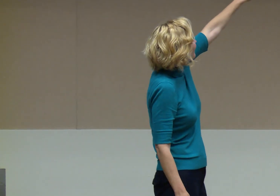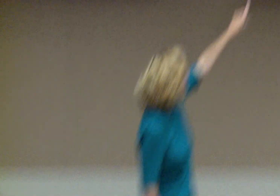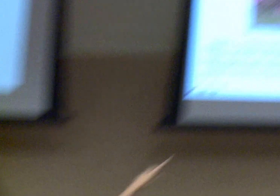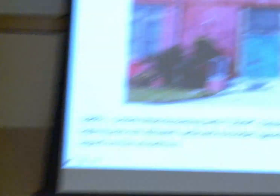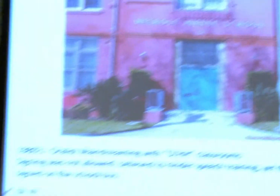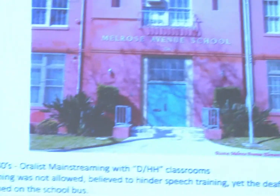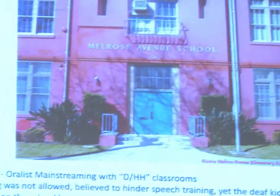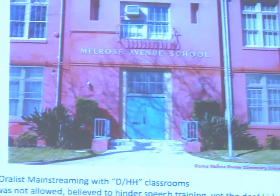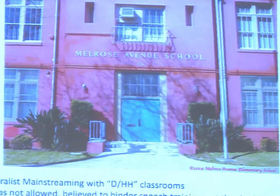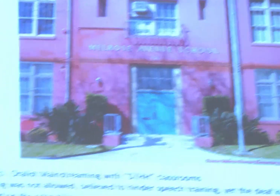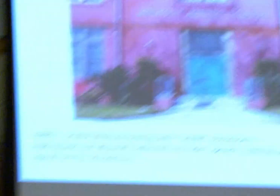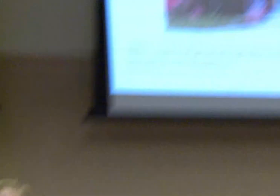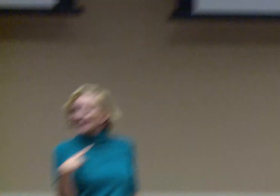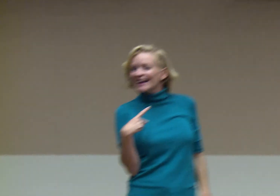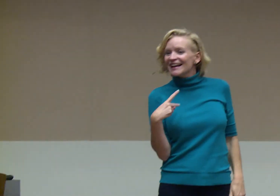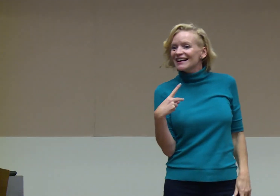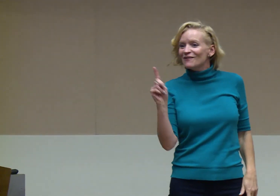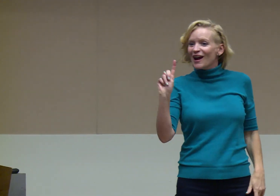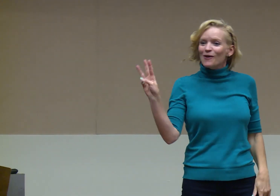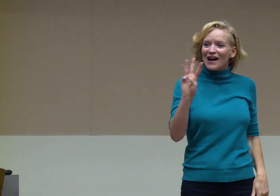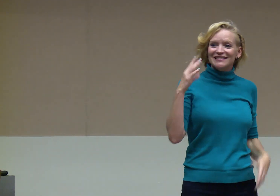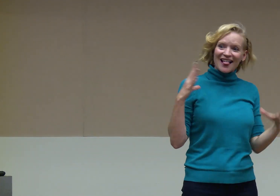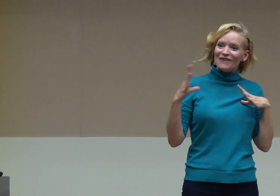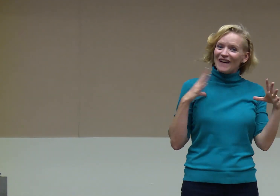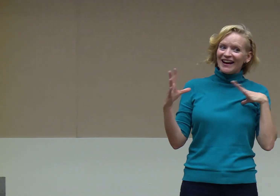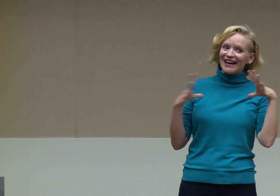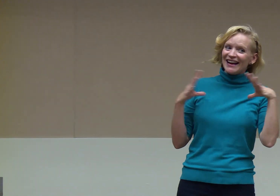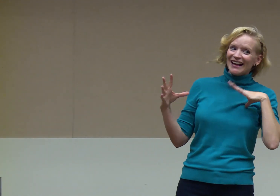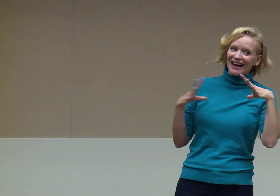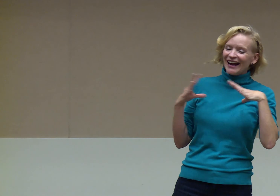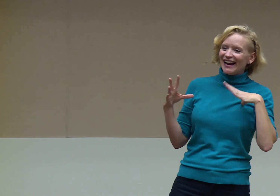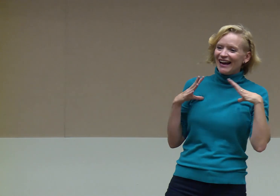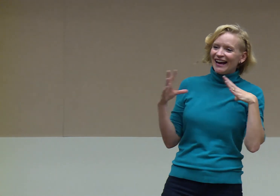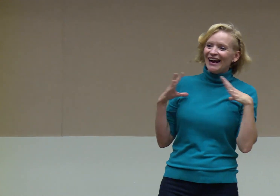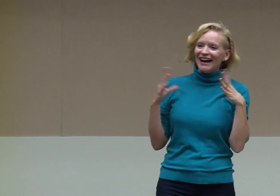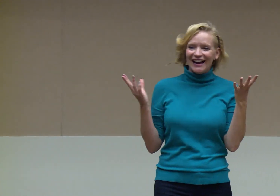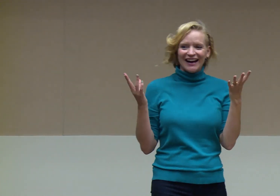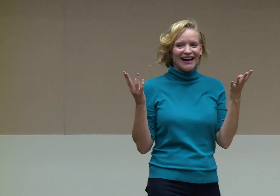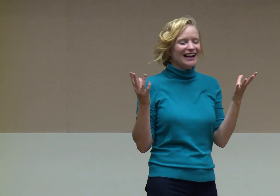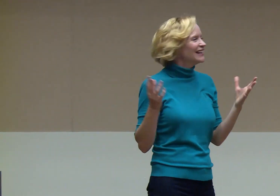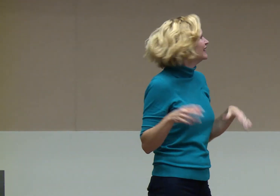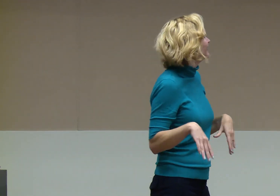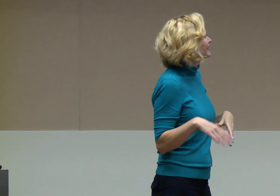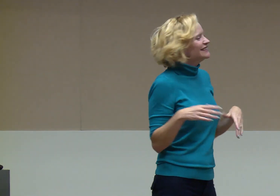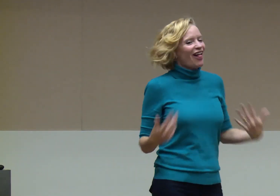Here's where I was. Hot pink building! Western California. Ha!